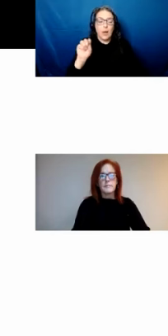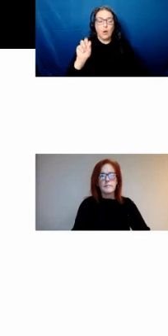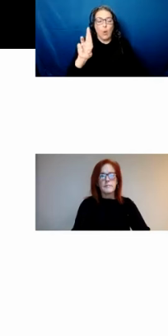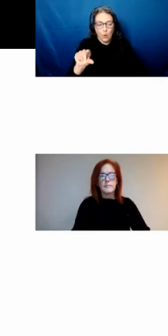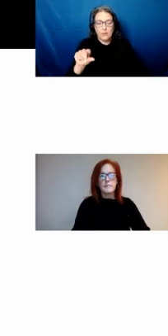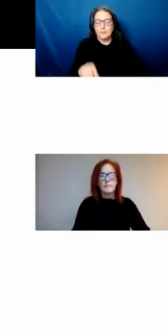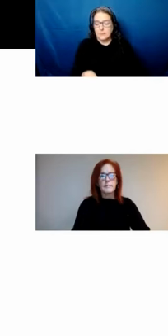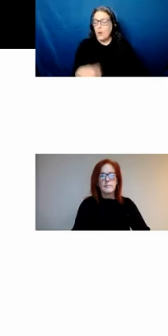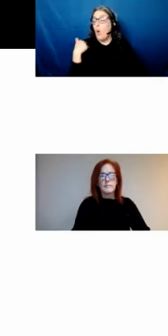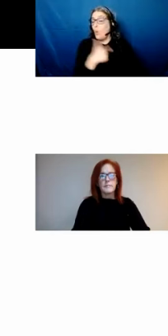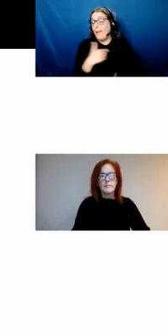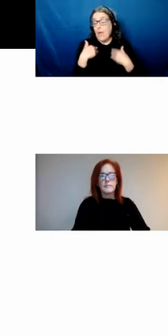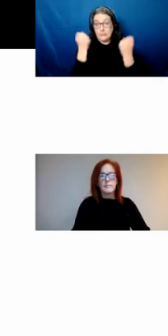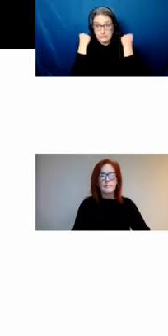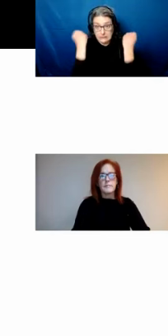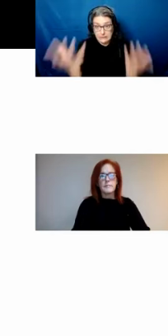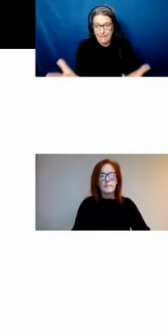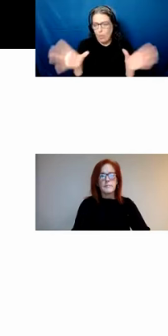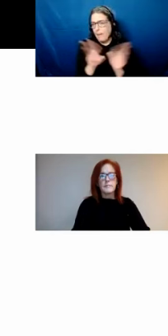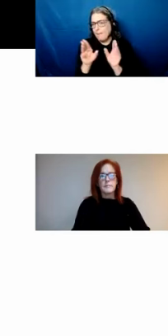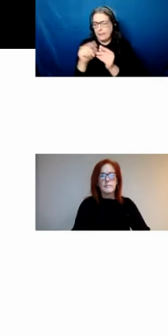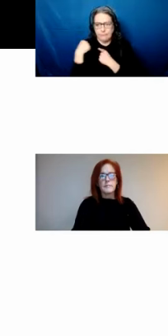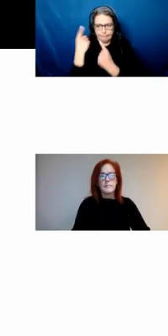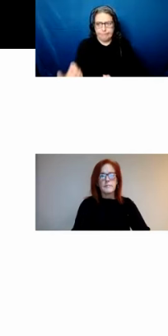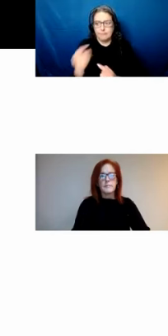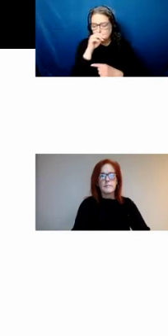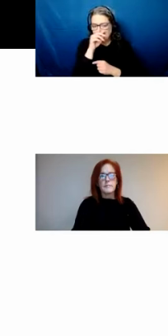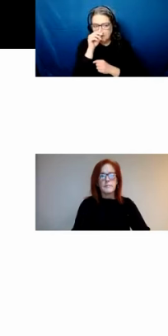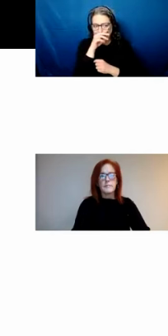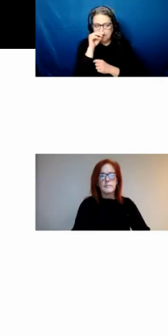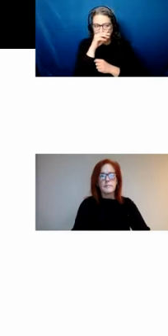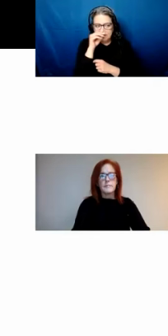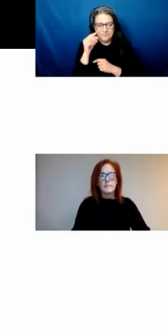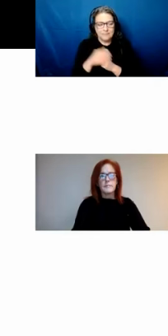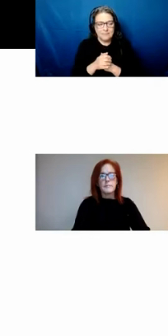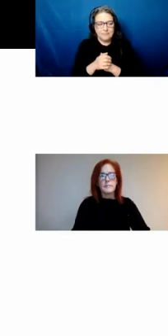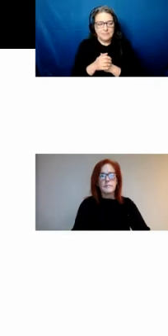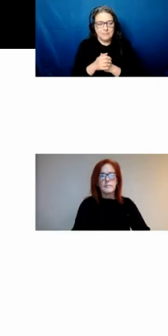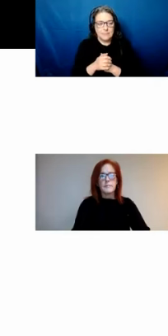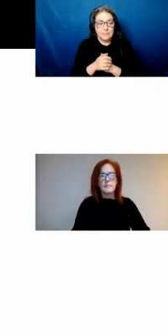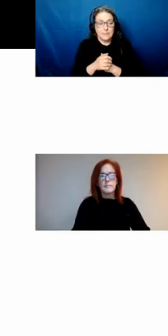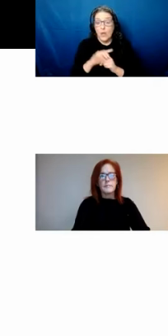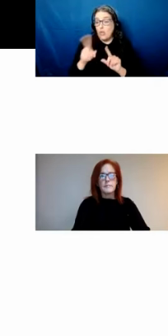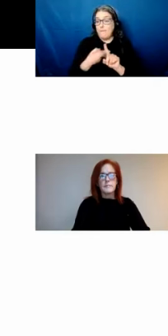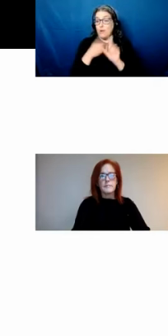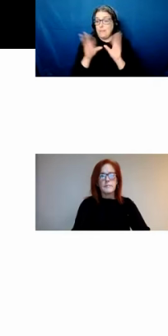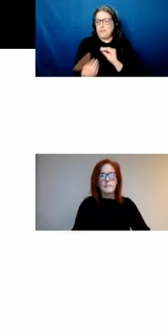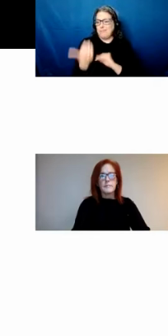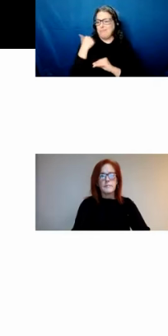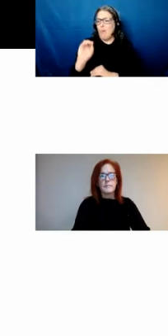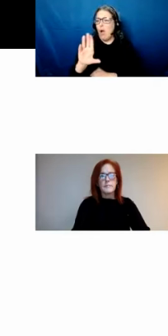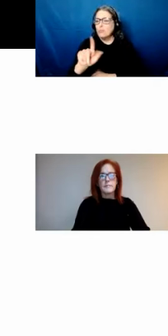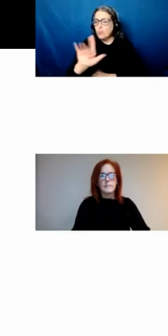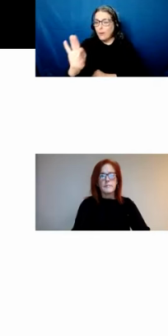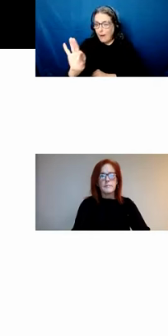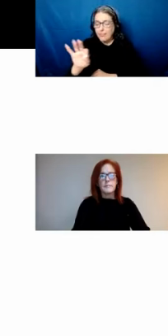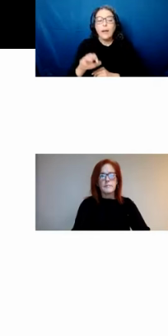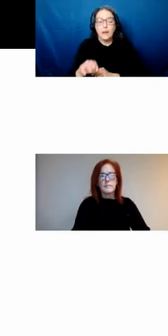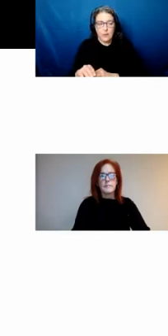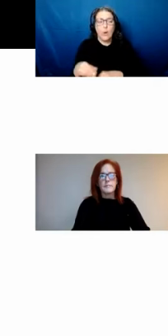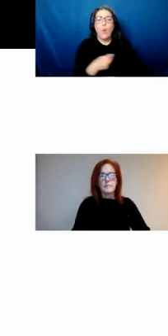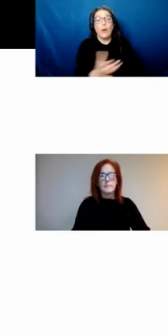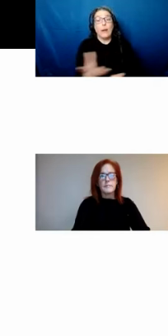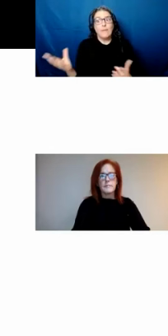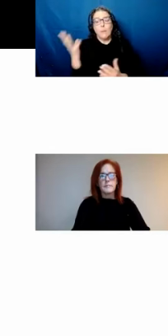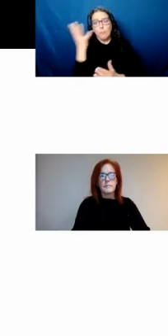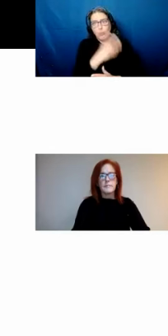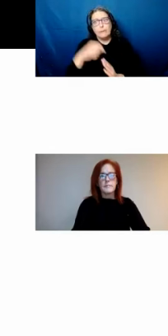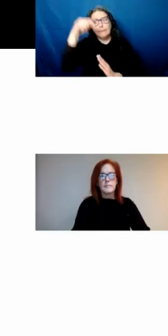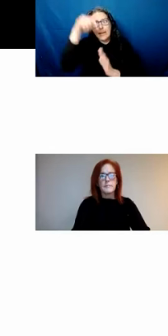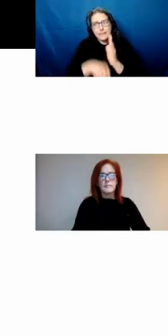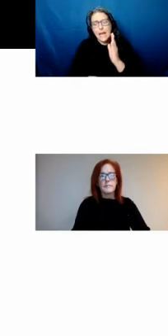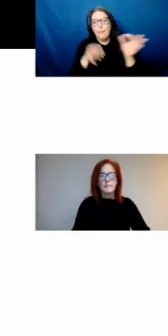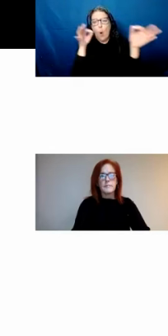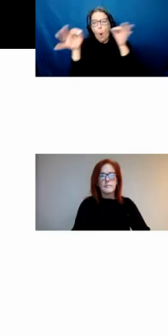So additional shelters. Homeless service providers, community care organizations, OPD, and OFD.